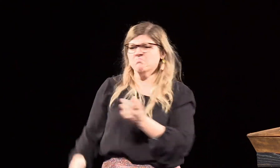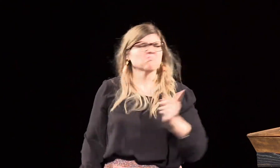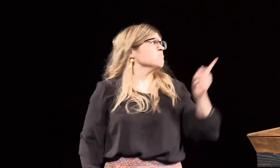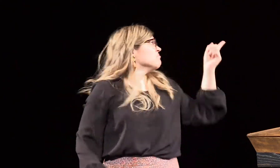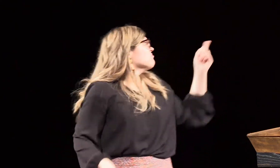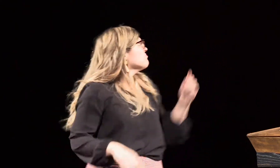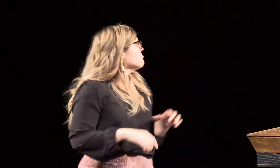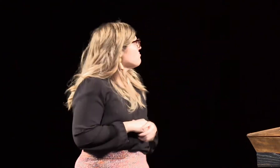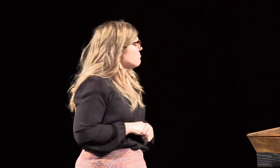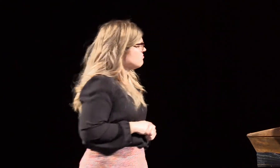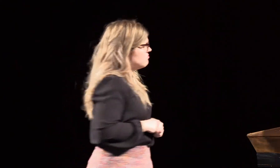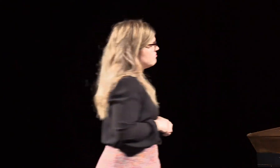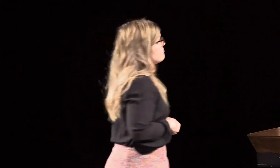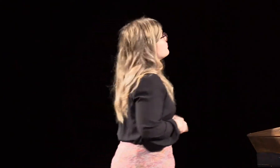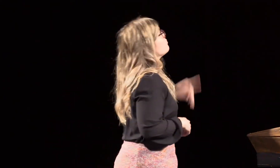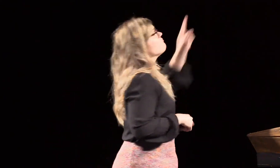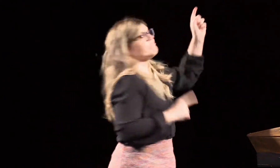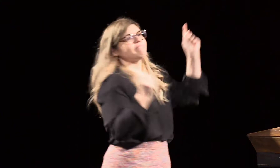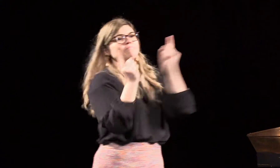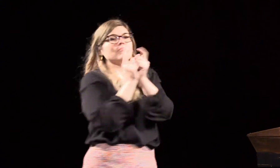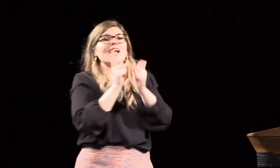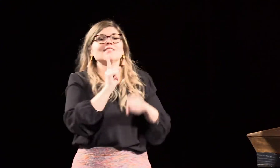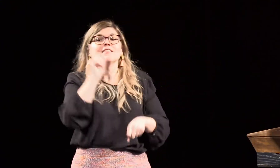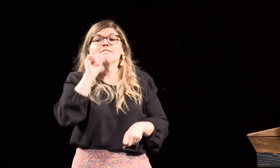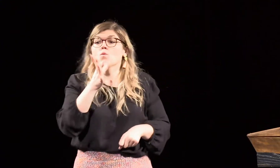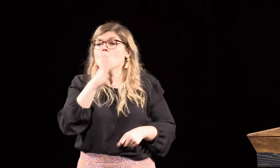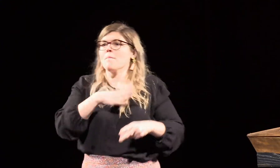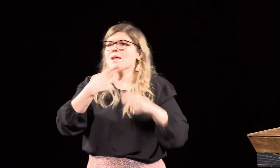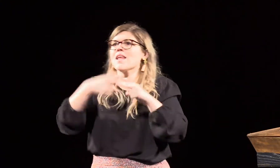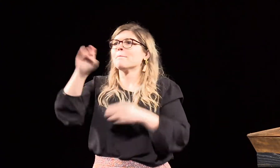He would sign and write back and forth.